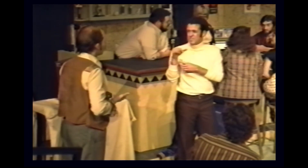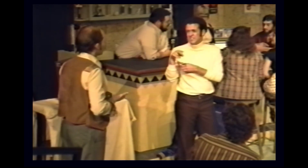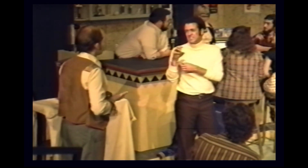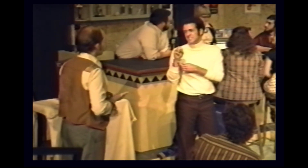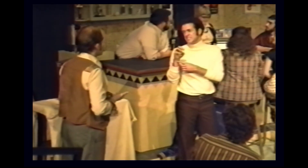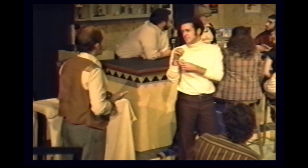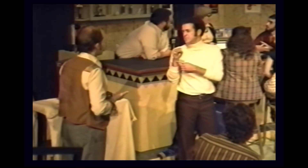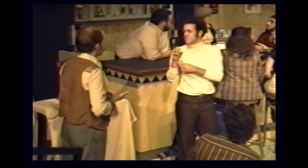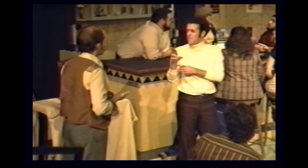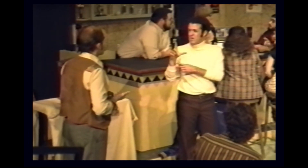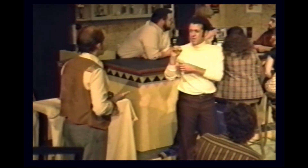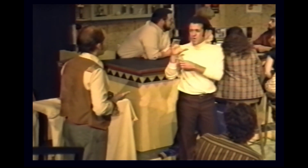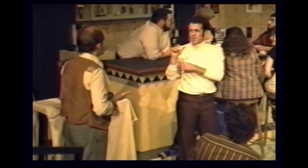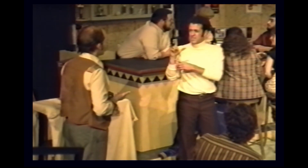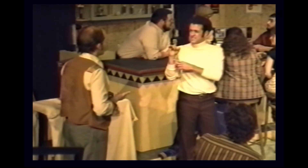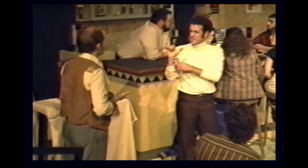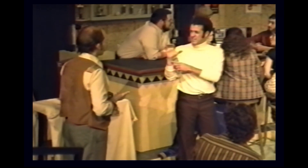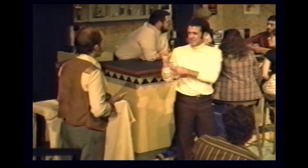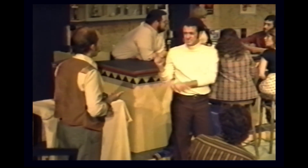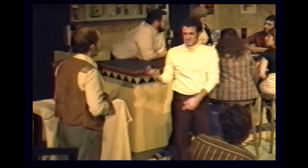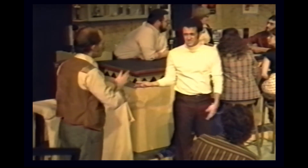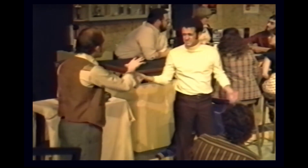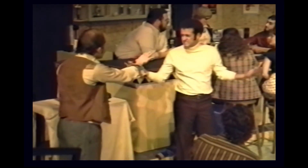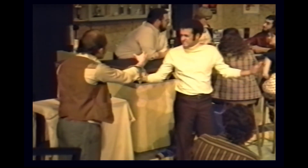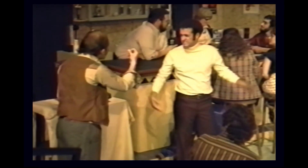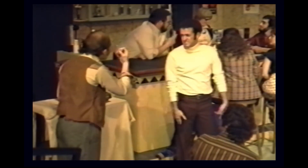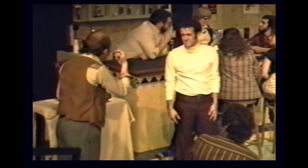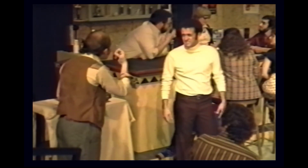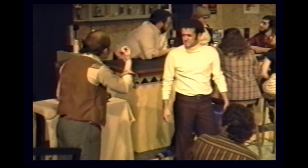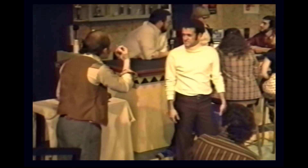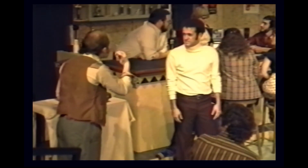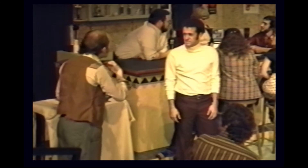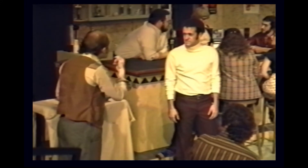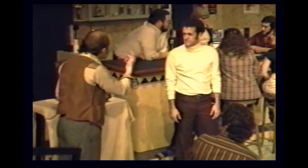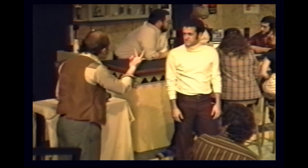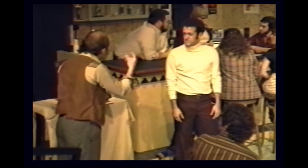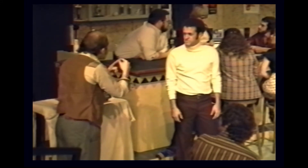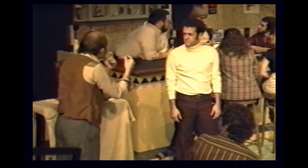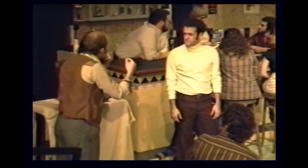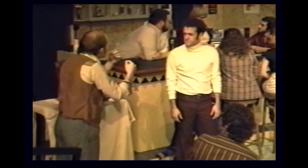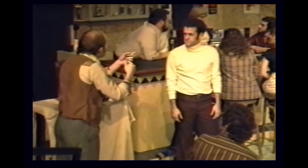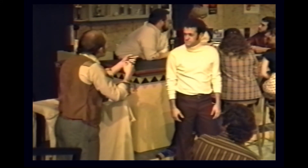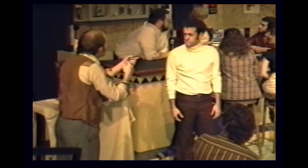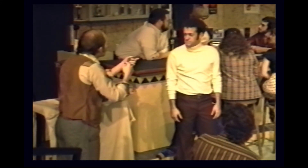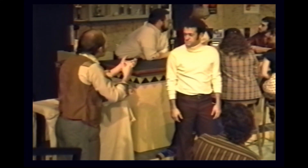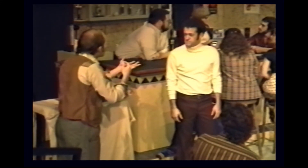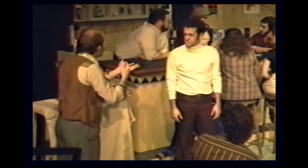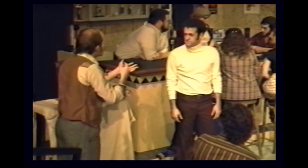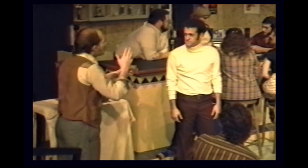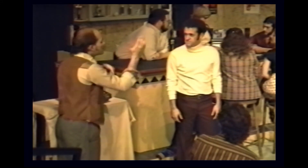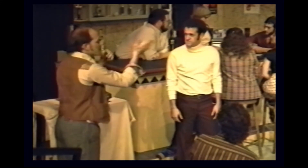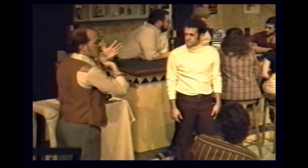I know a lot of these people, they can't sign. You know, they're using the colloquialisms or local dialect. What did you just say?